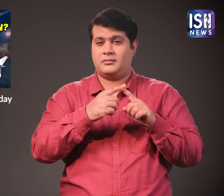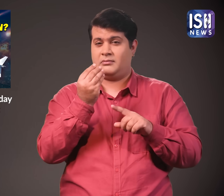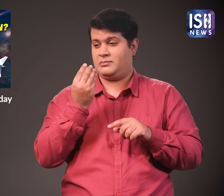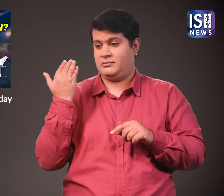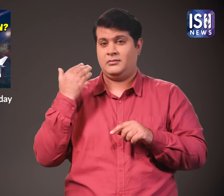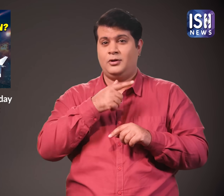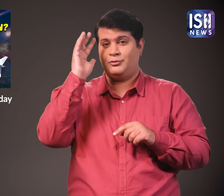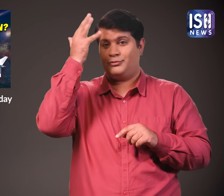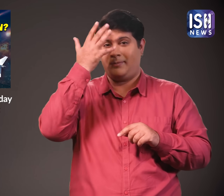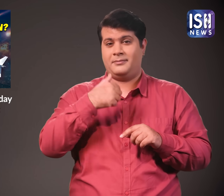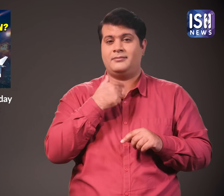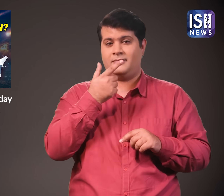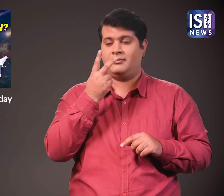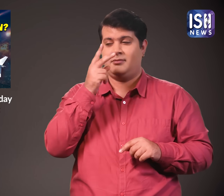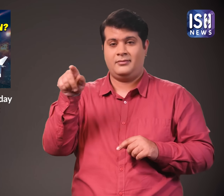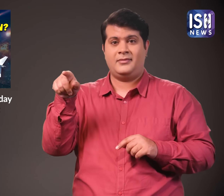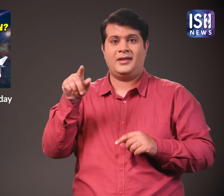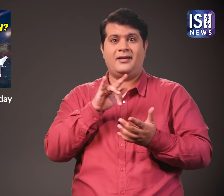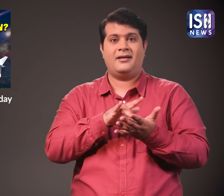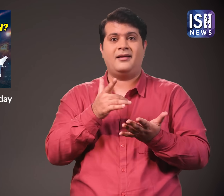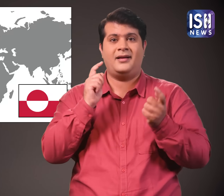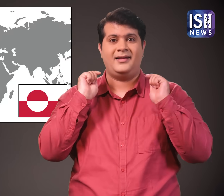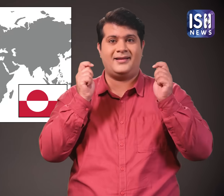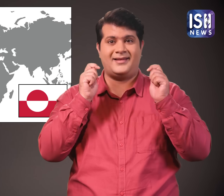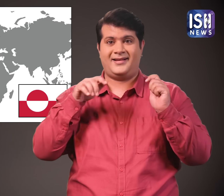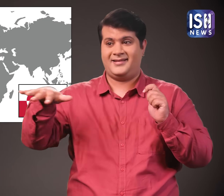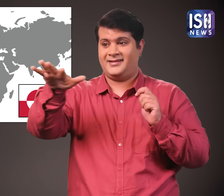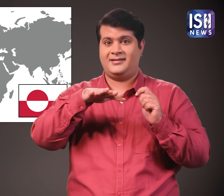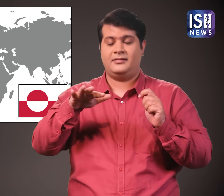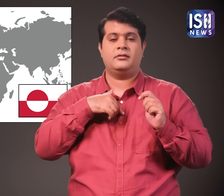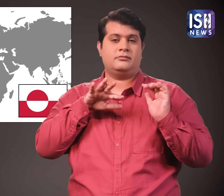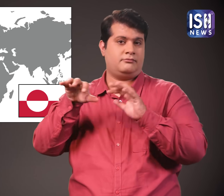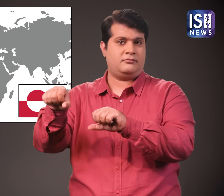A few days ago, Trump had threatened to take over Greenland